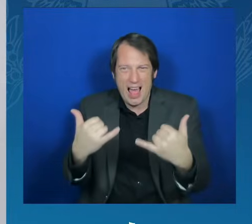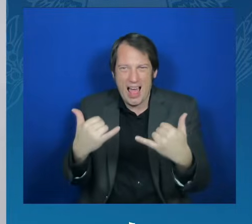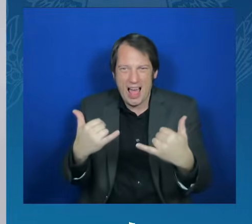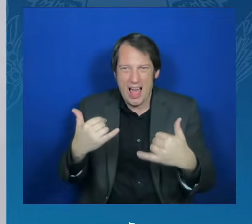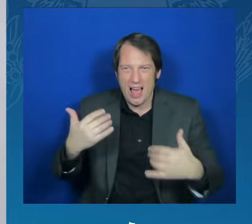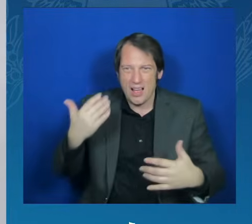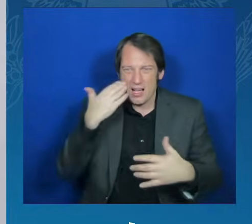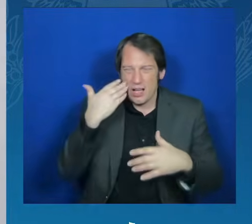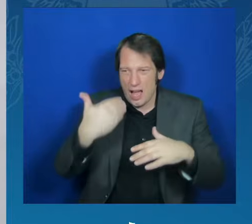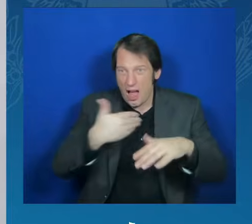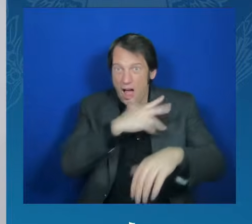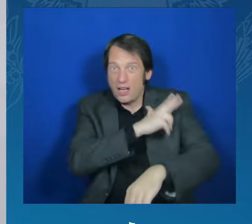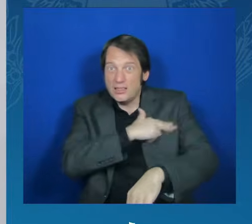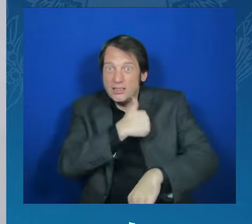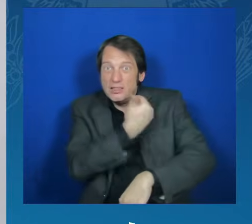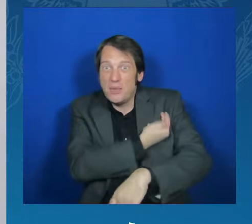But ultimately, Christoph, to your point,